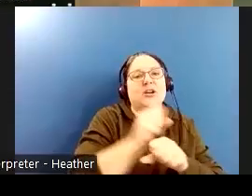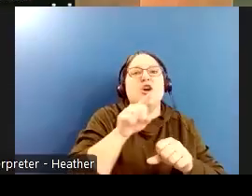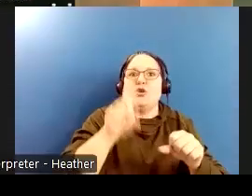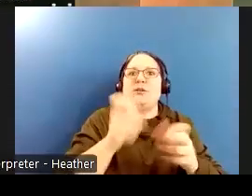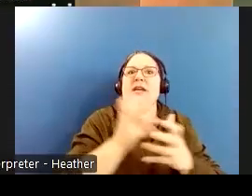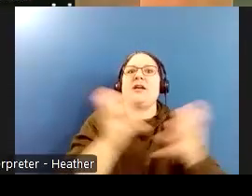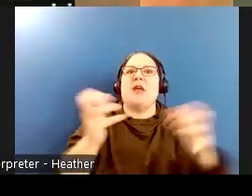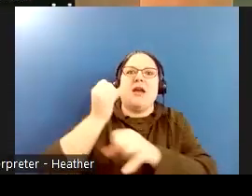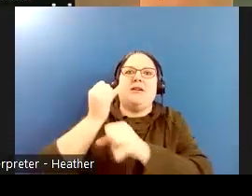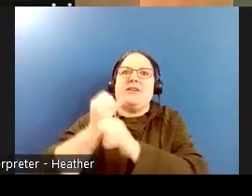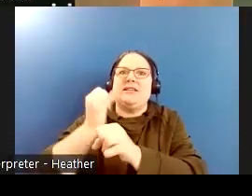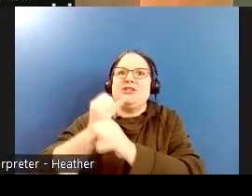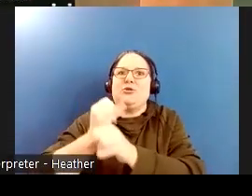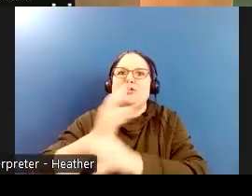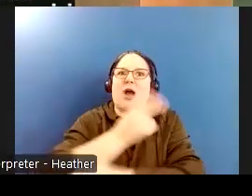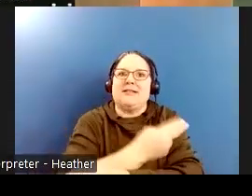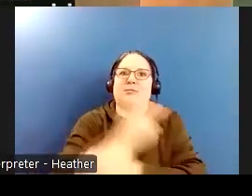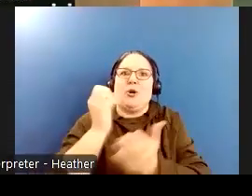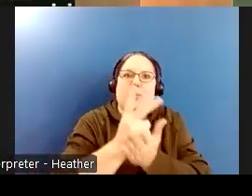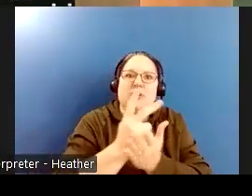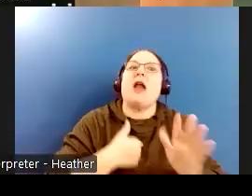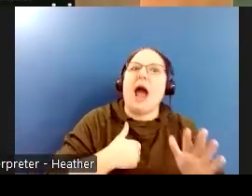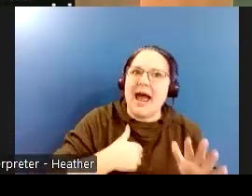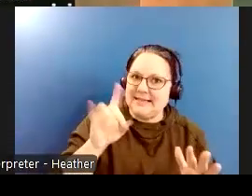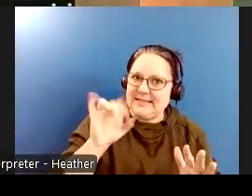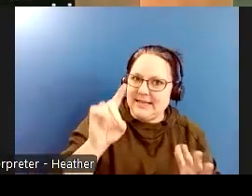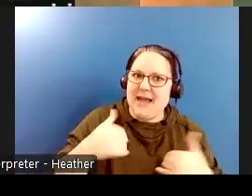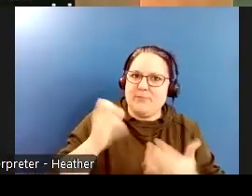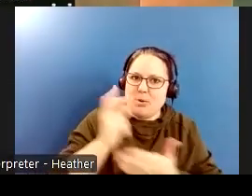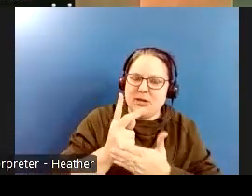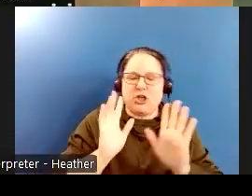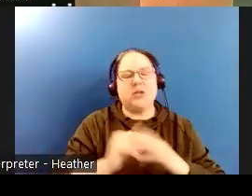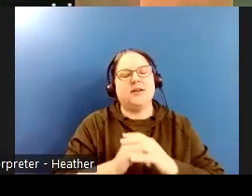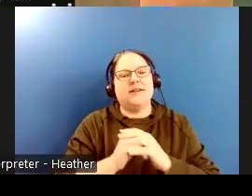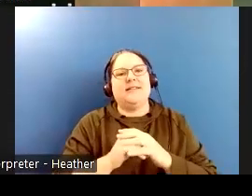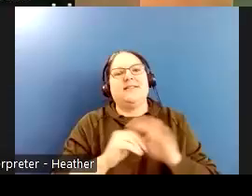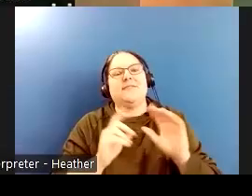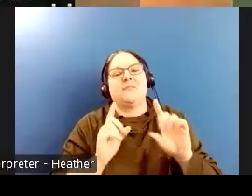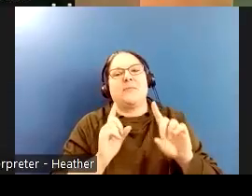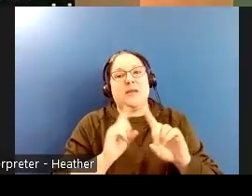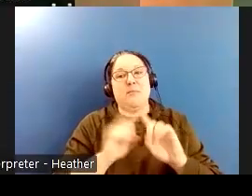which I did thankfully get. Um and you know, actually the the pinnacle of my research career